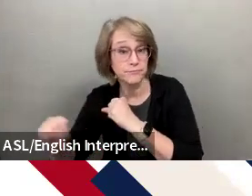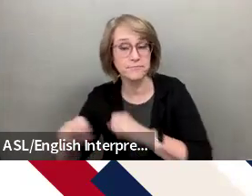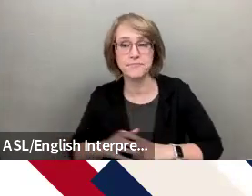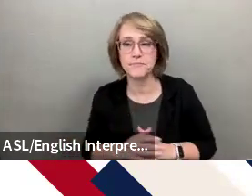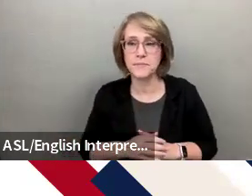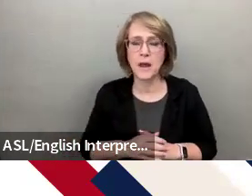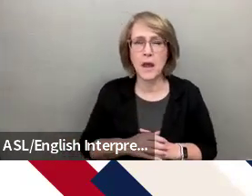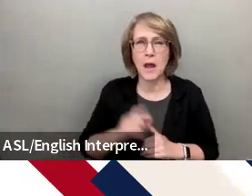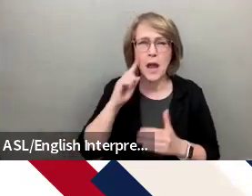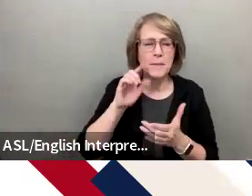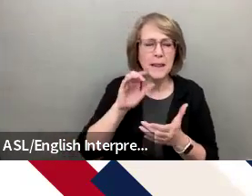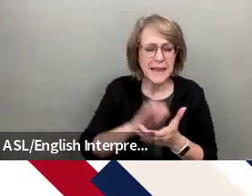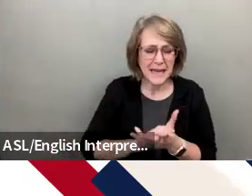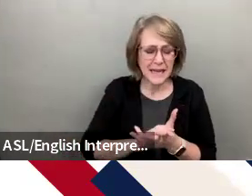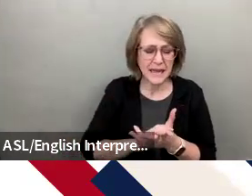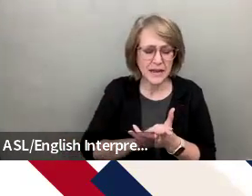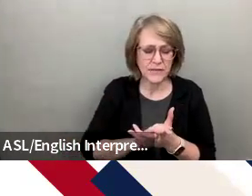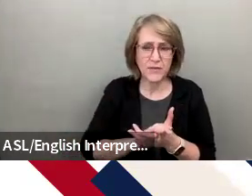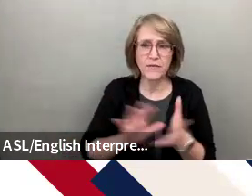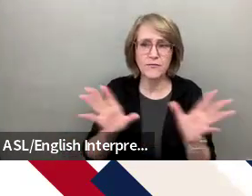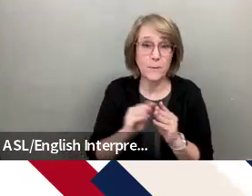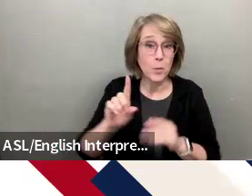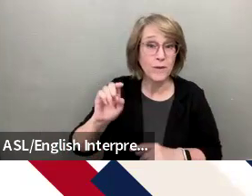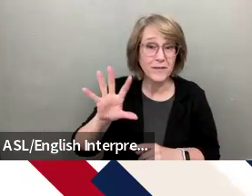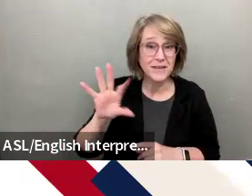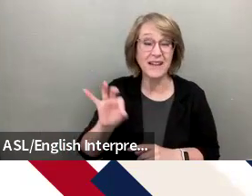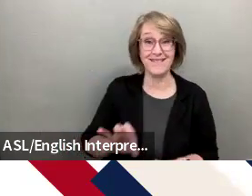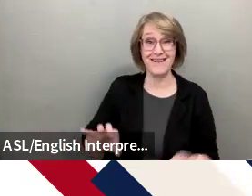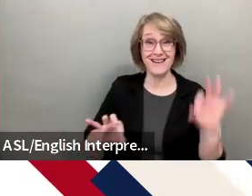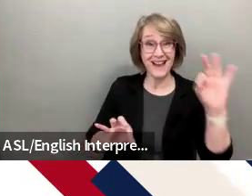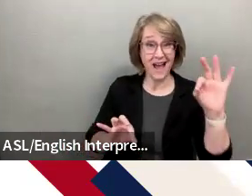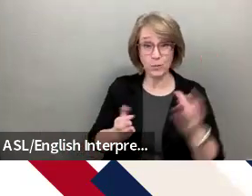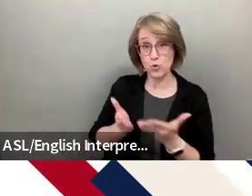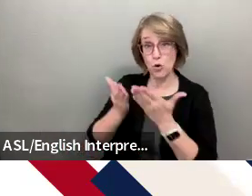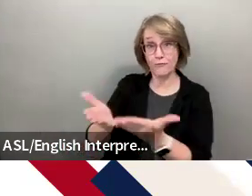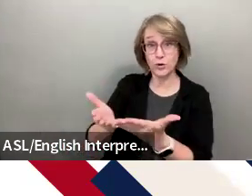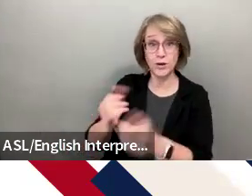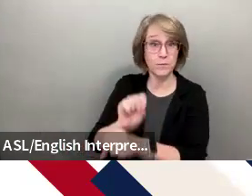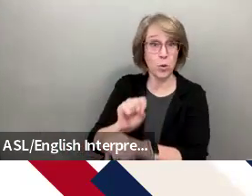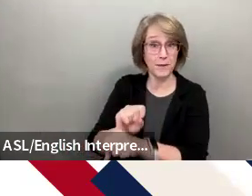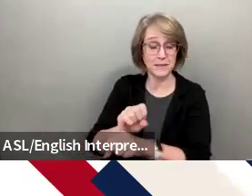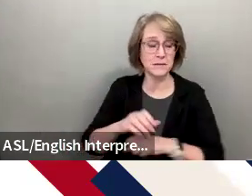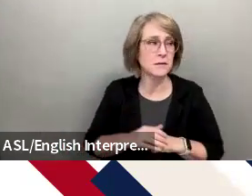EMPLOYMENT THIS LAST SUMMER WHICH IS A HUGE JUMP. AND SOMEWHERE BETWEEN 13 AND 17 WERE